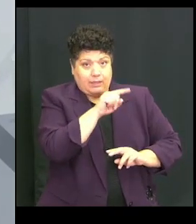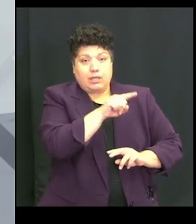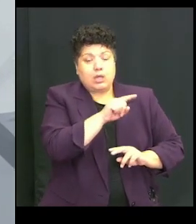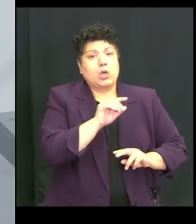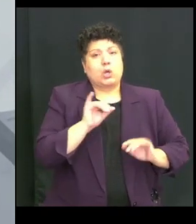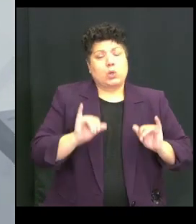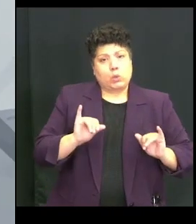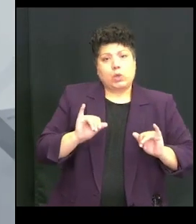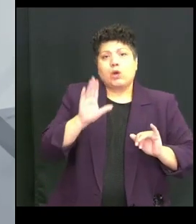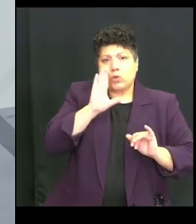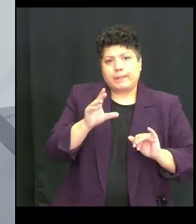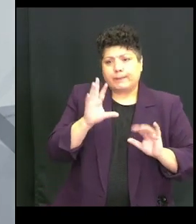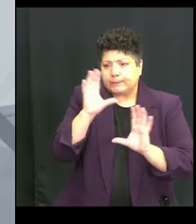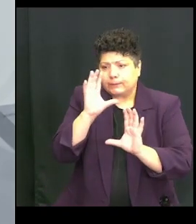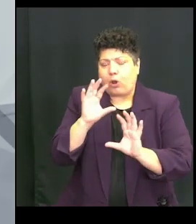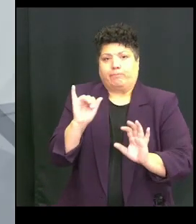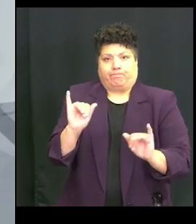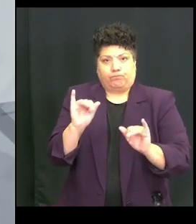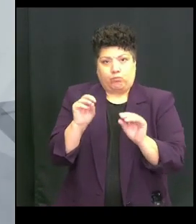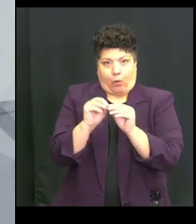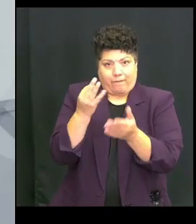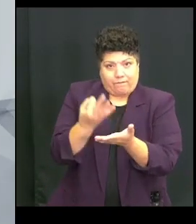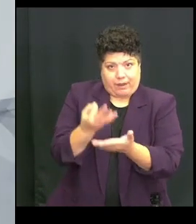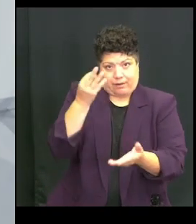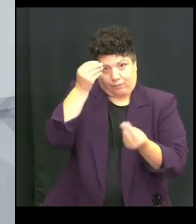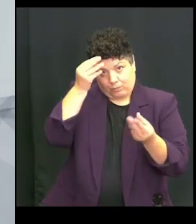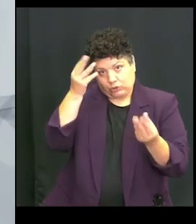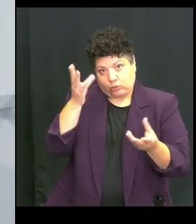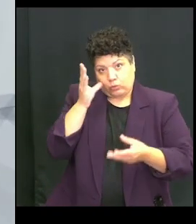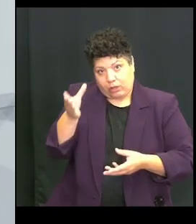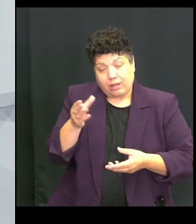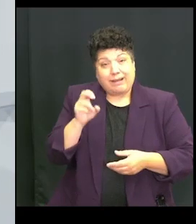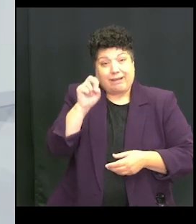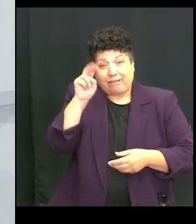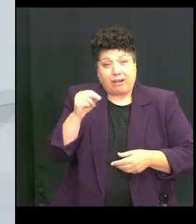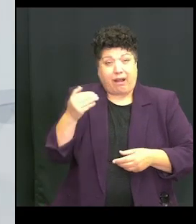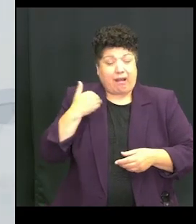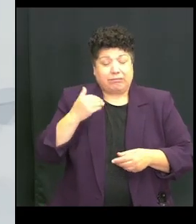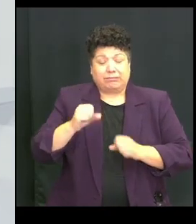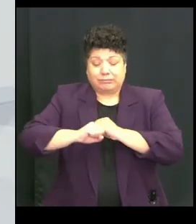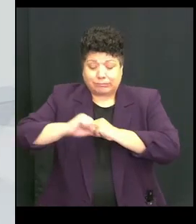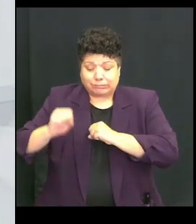Even in the context of really high toxic polarization, facts still matter.